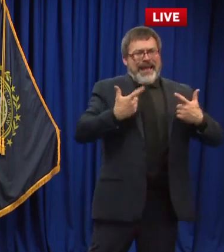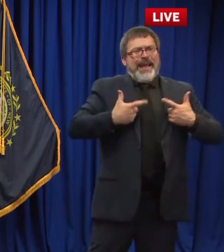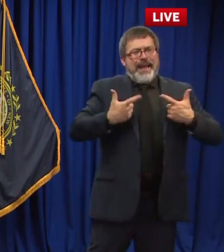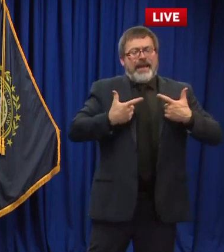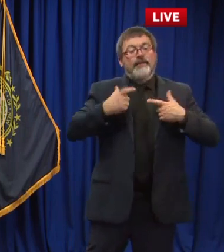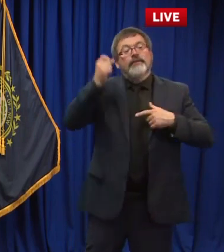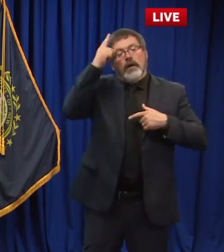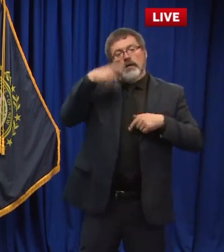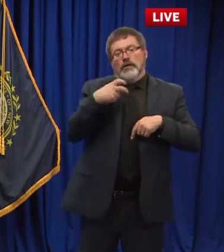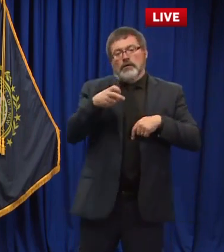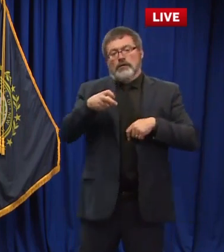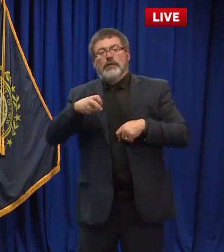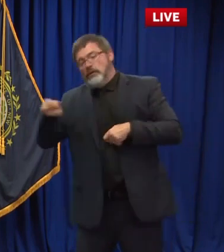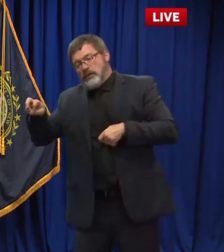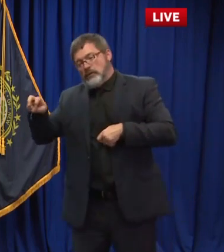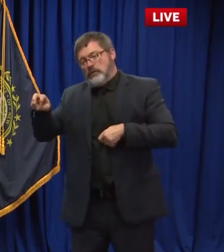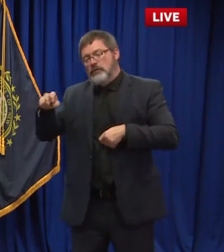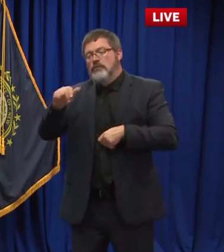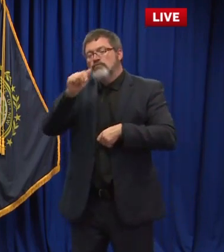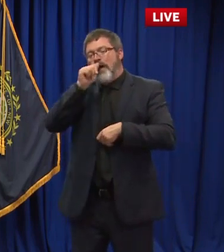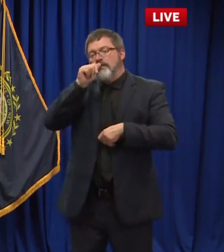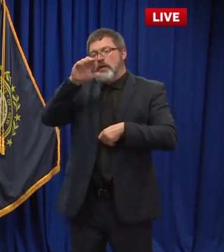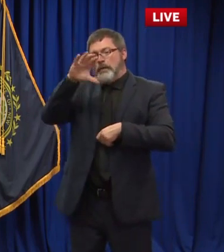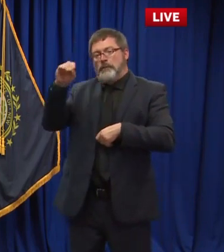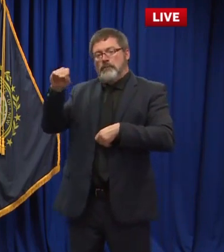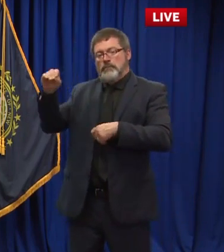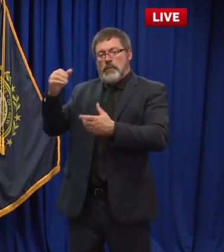WE ARE TRADITIONALLY -- THE HOTLINE IS STILL OPEN.